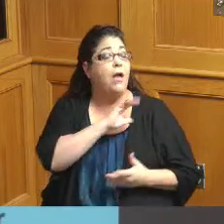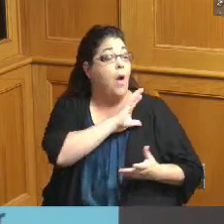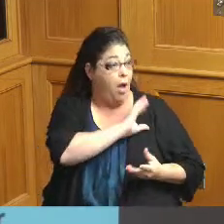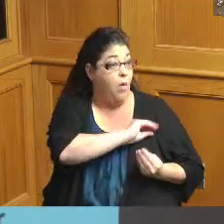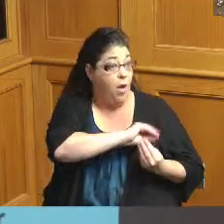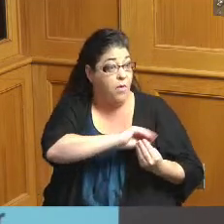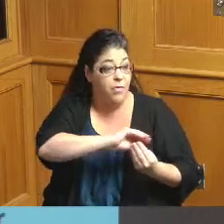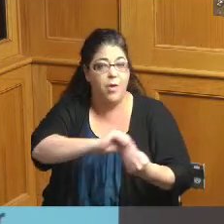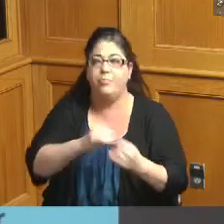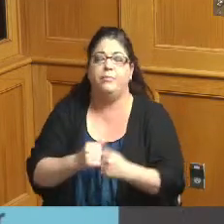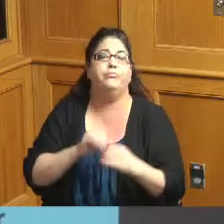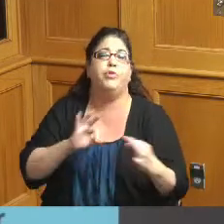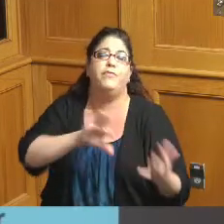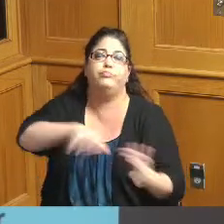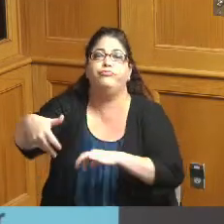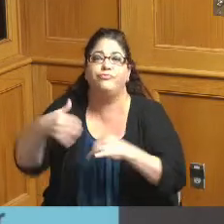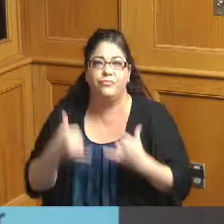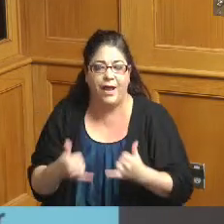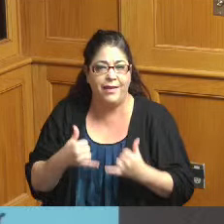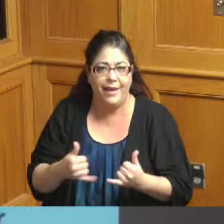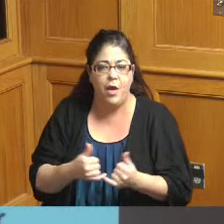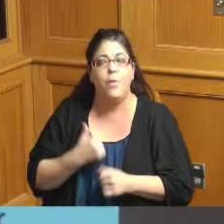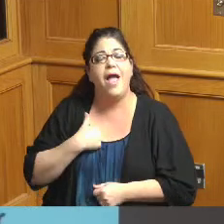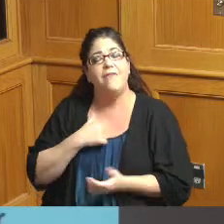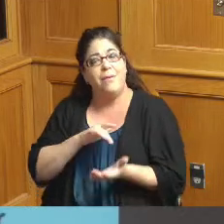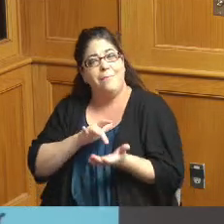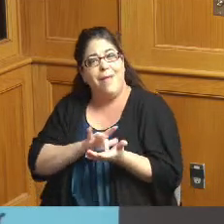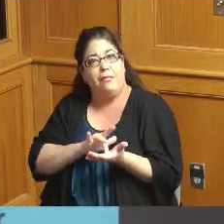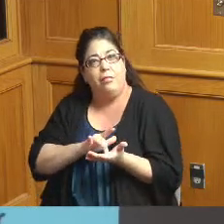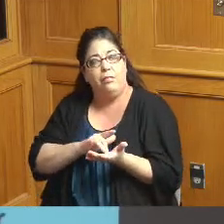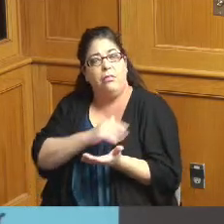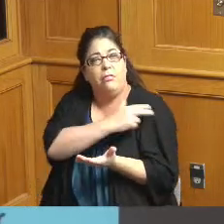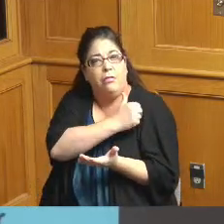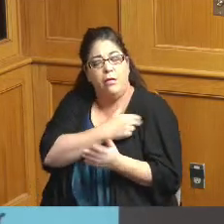so with Covid we have a medical observation unit so all of our youth that are coming into